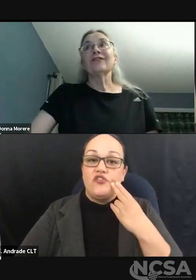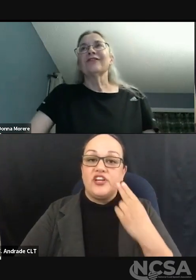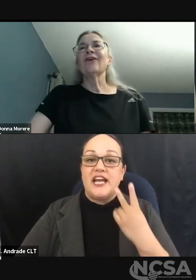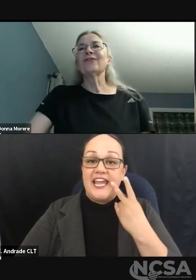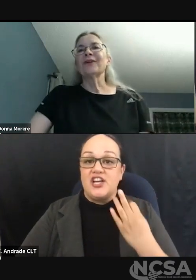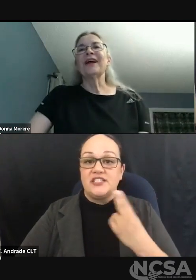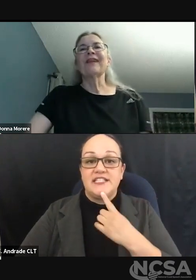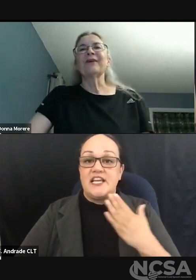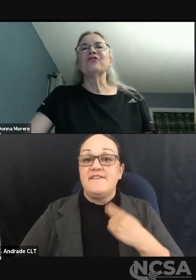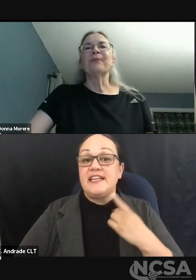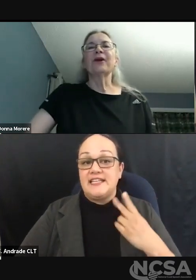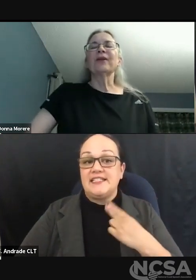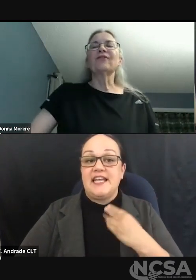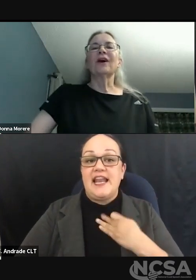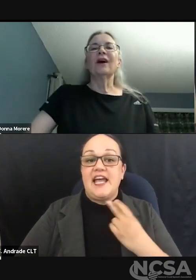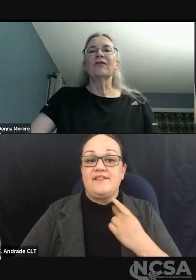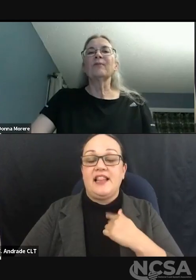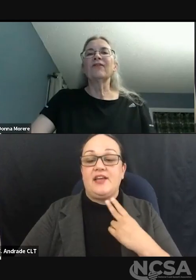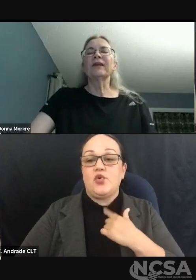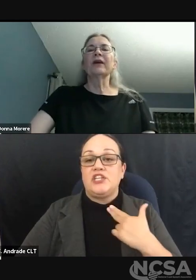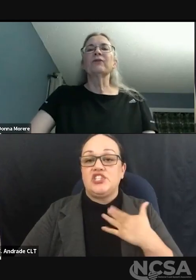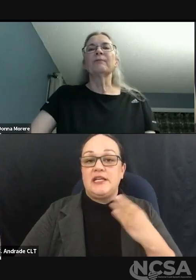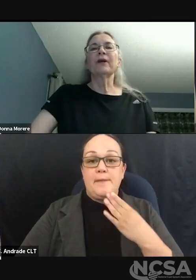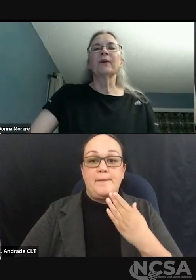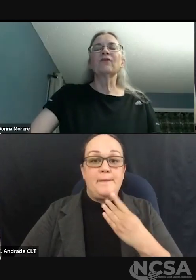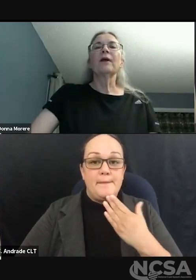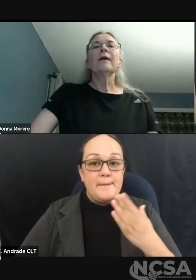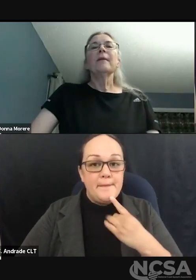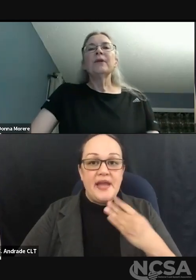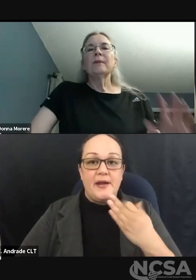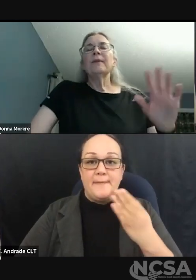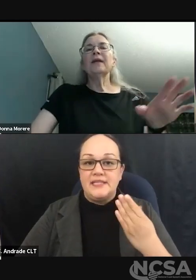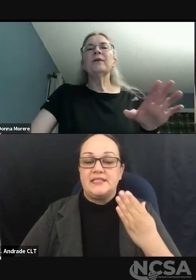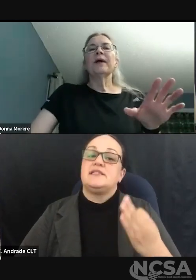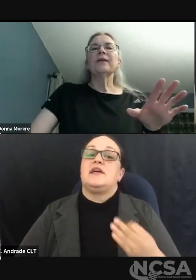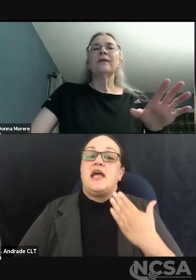Deaf kids also can have language impairments specifically language impairments.